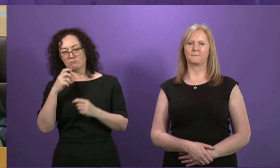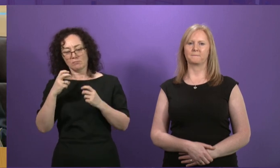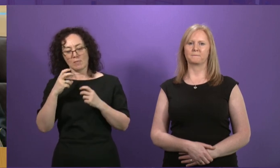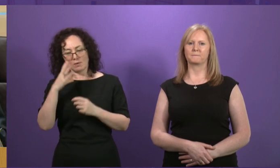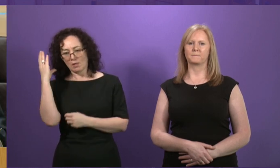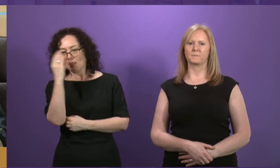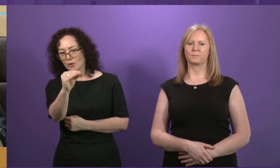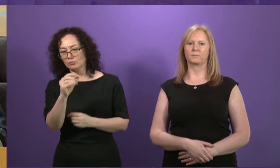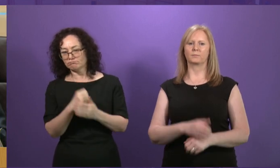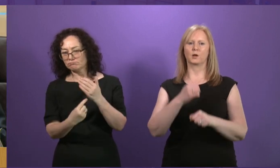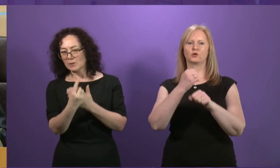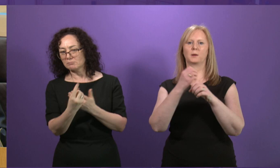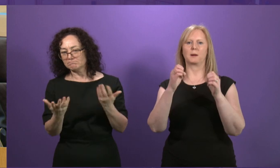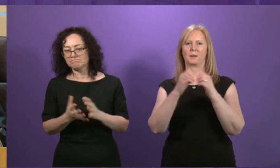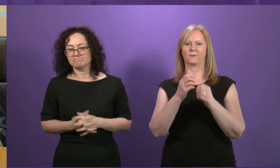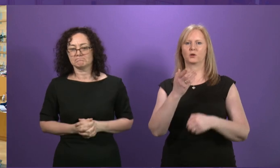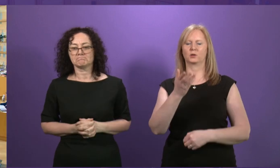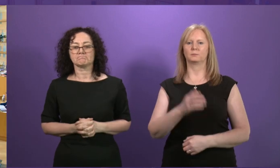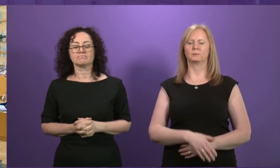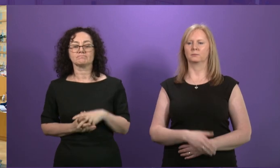Edinburgh Tram Network Jeremy Balfour (Lothian) (Con):